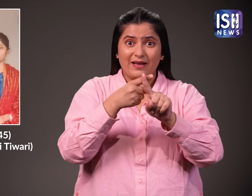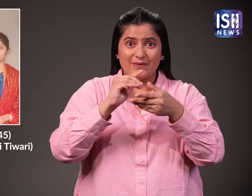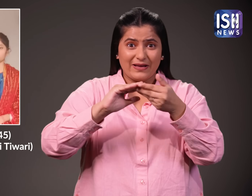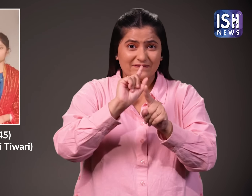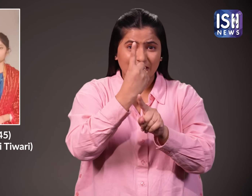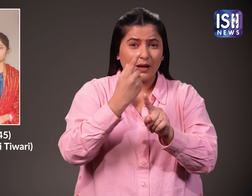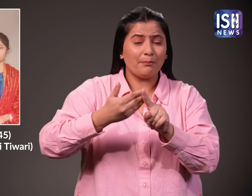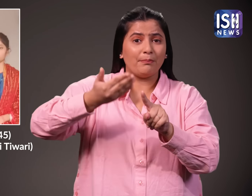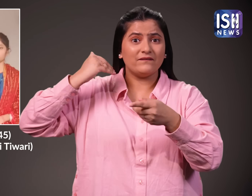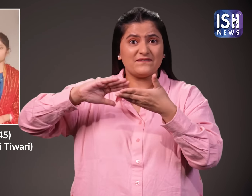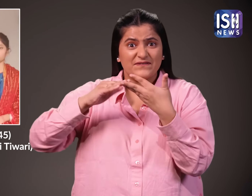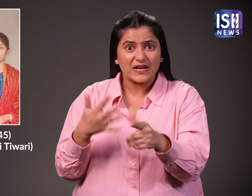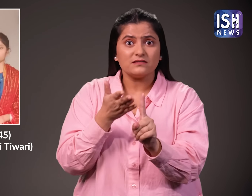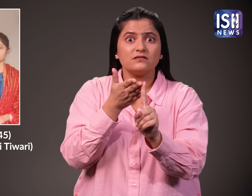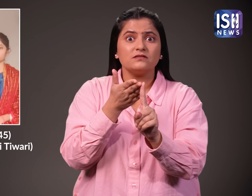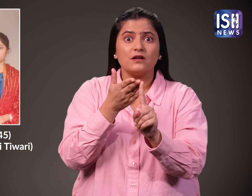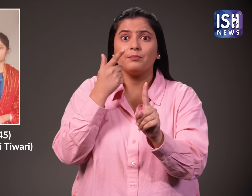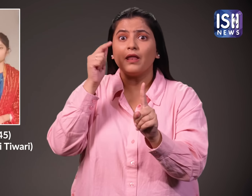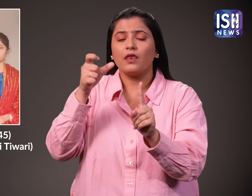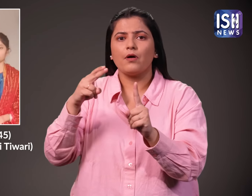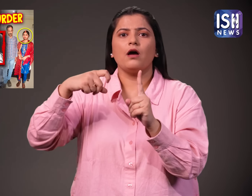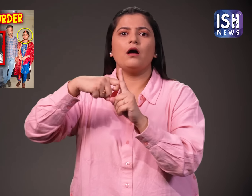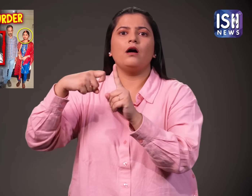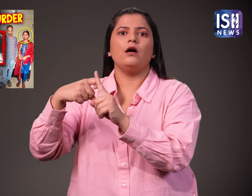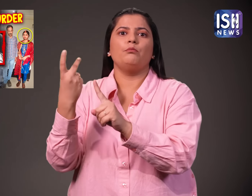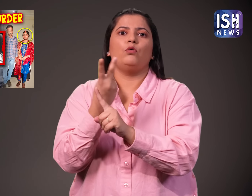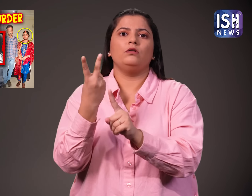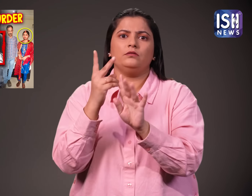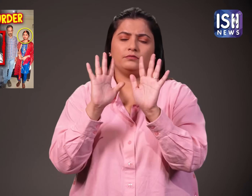She was already married to Kaushal Kumar.